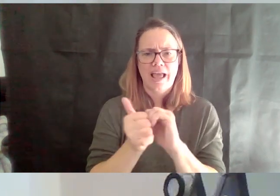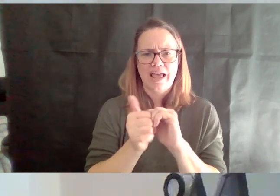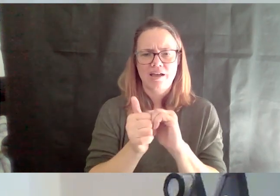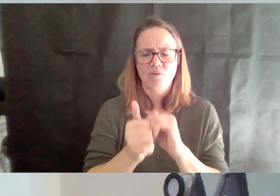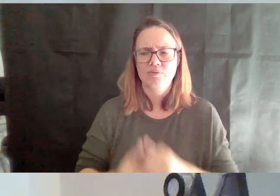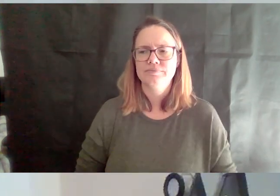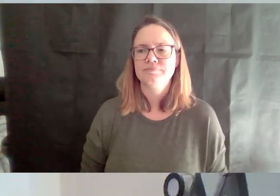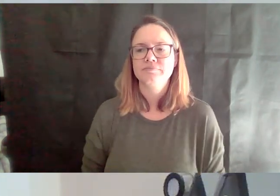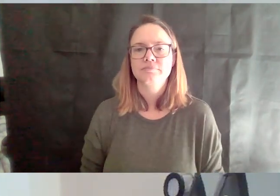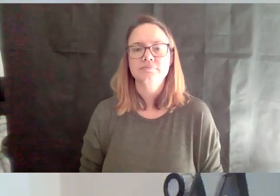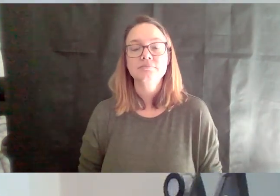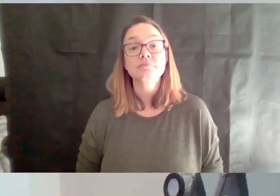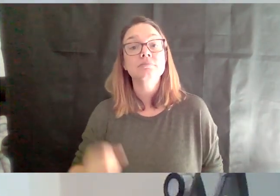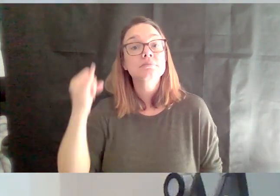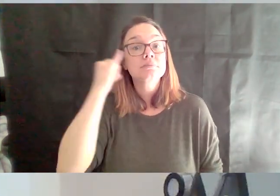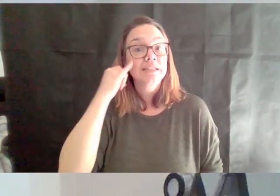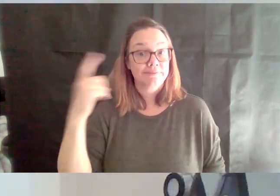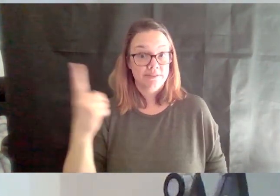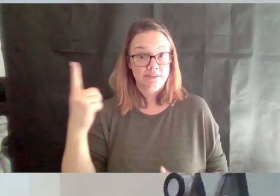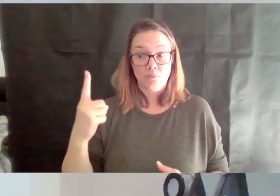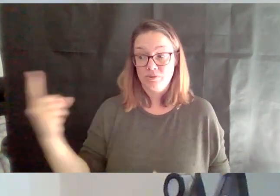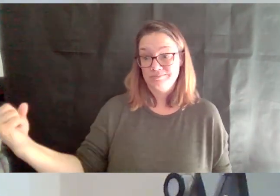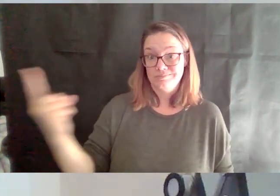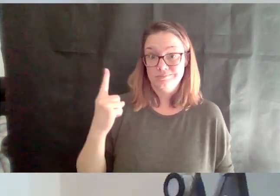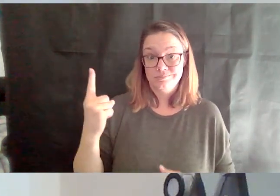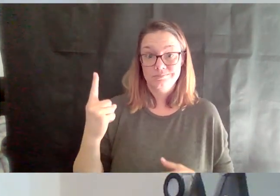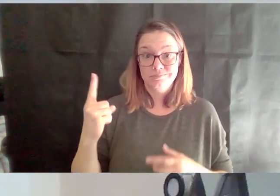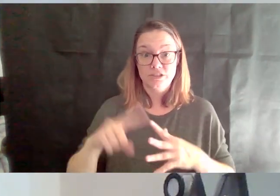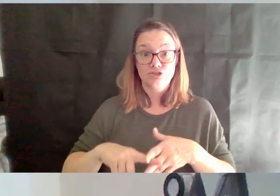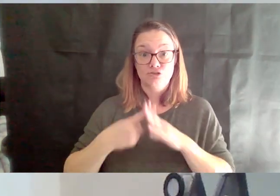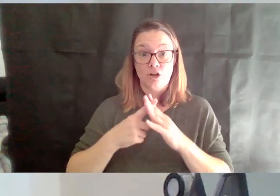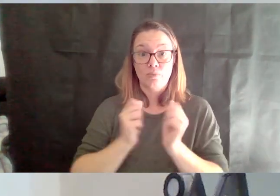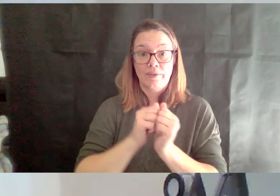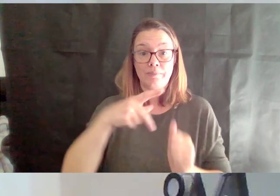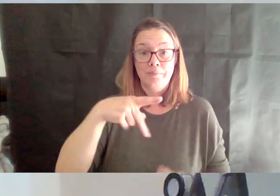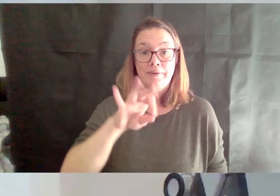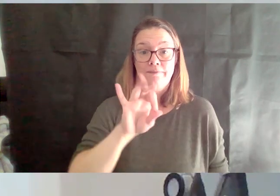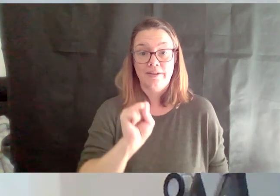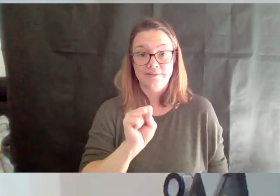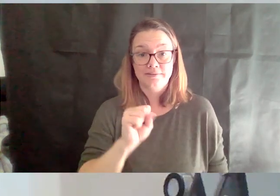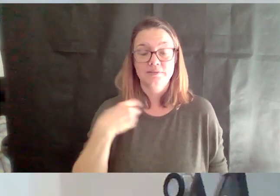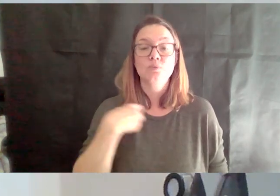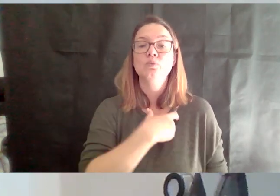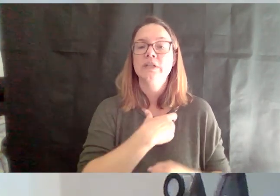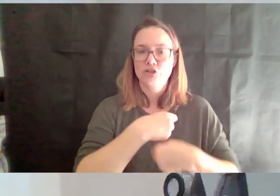So when we have someone start with PFS, the first thing we do is we sit down and we create that budget.